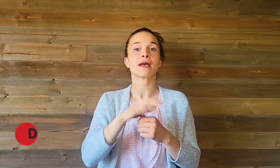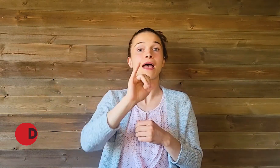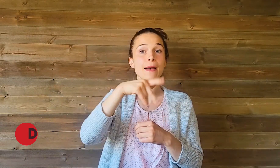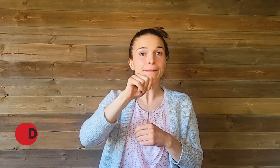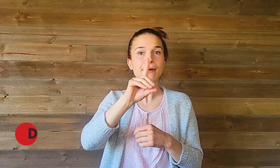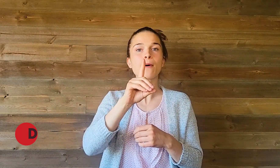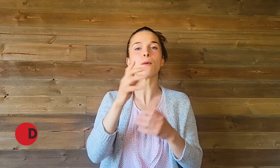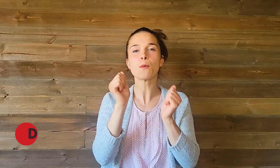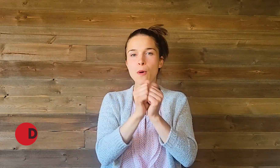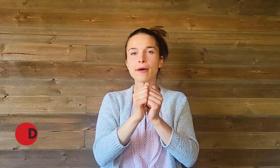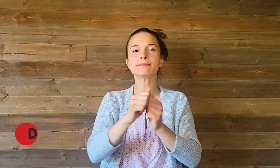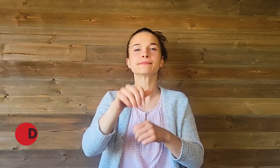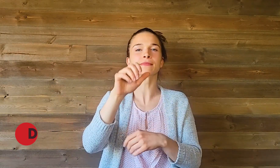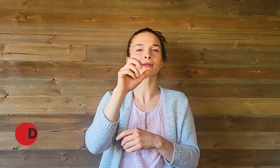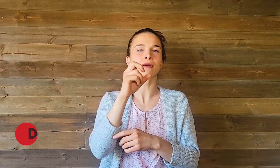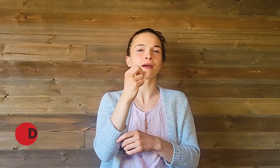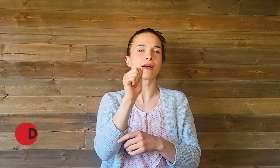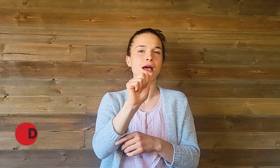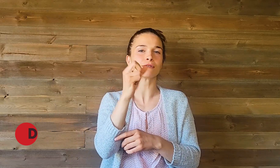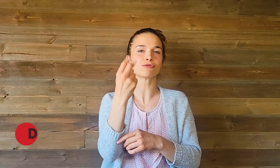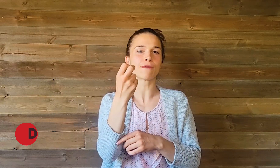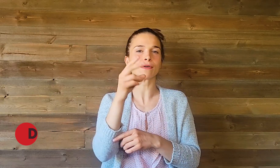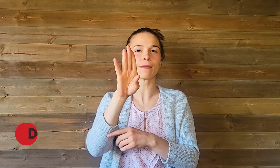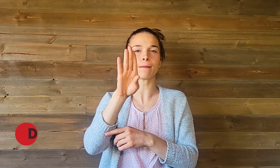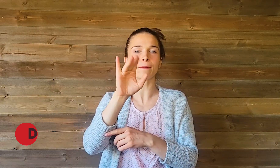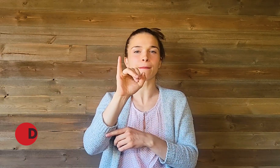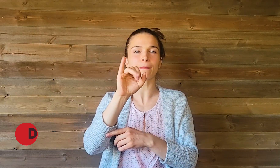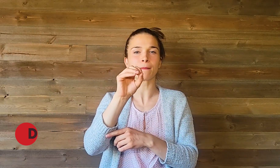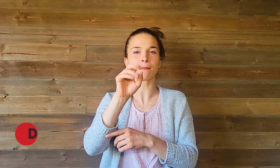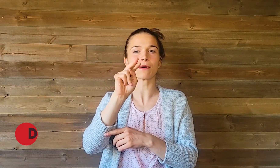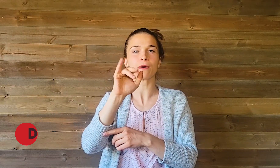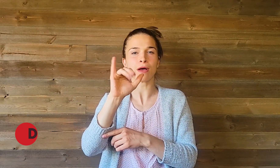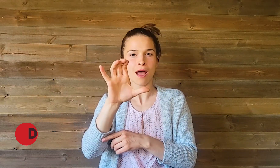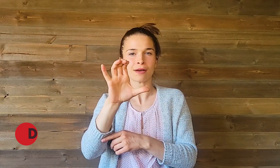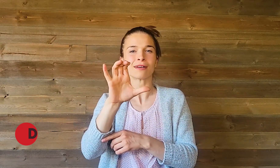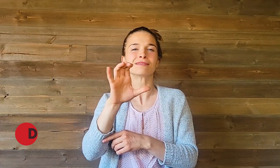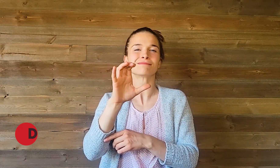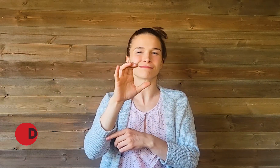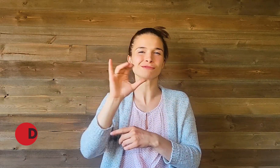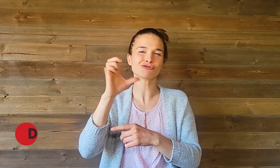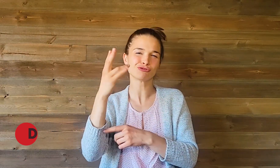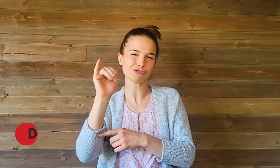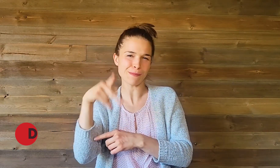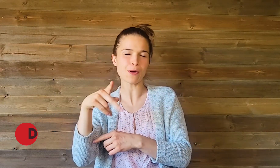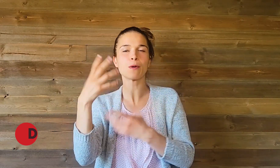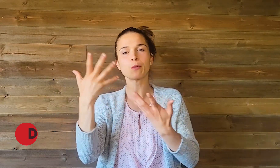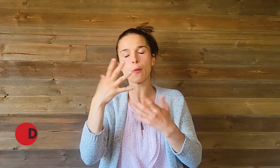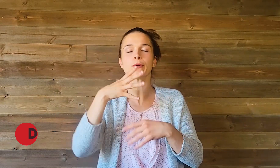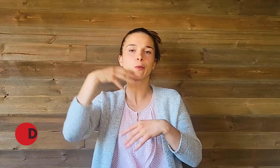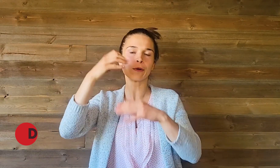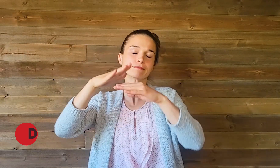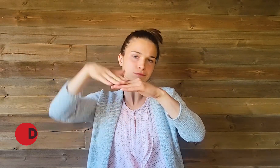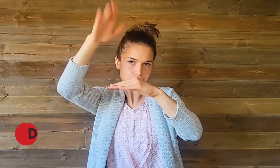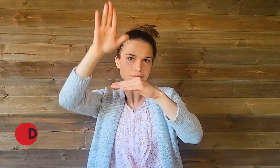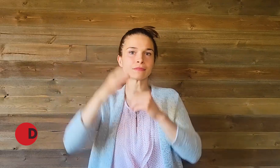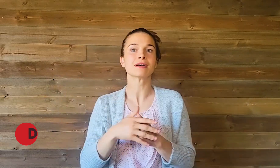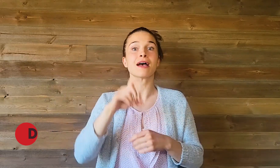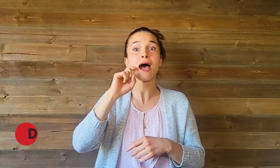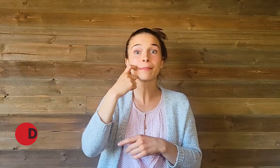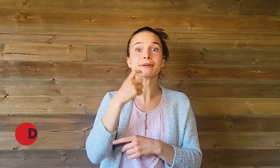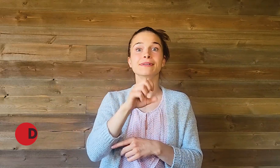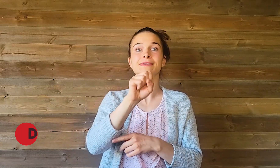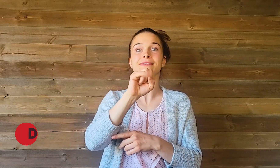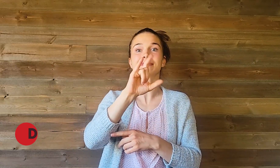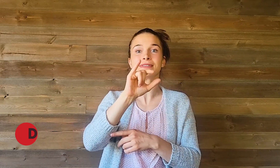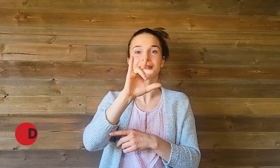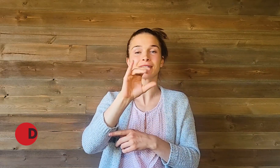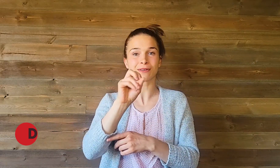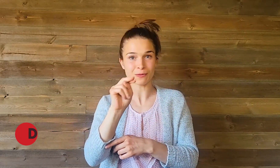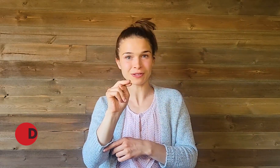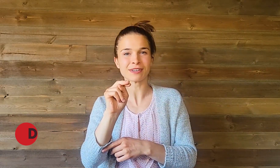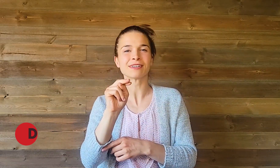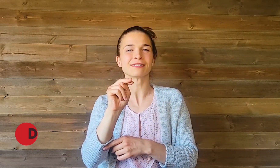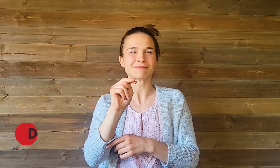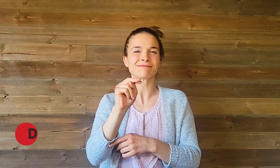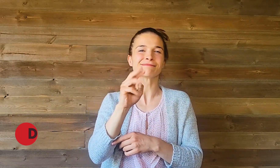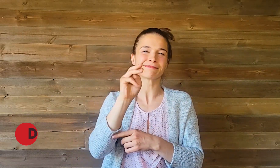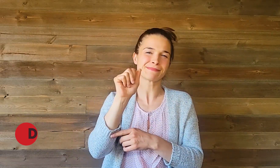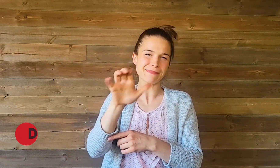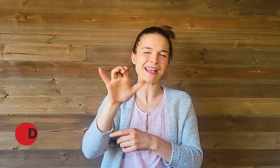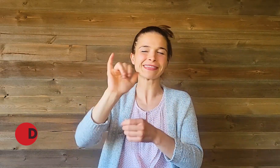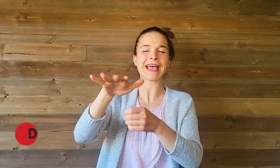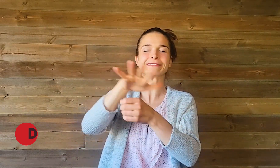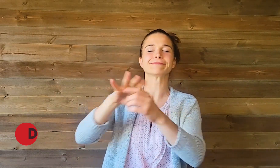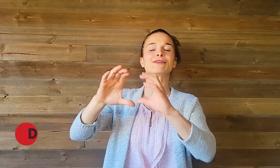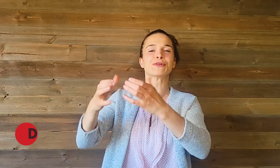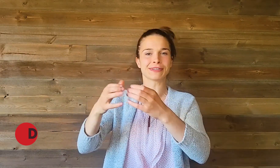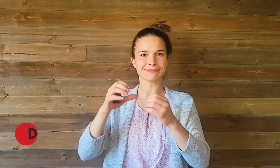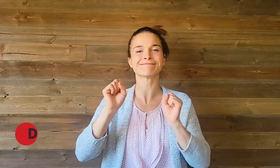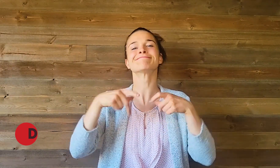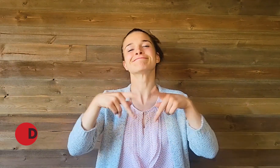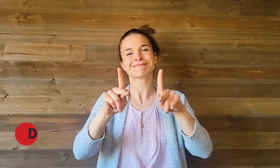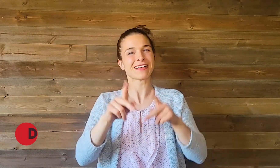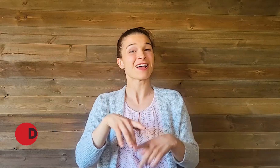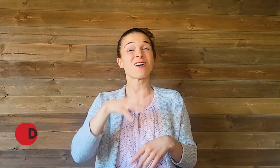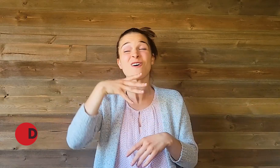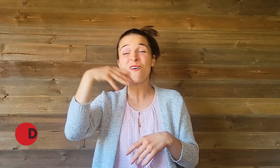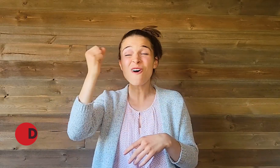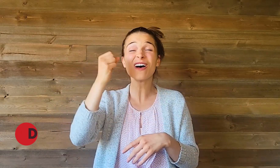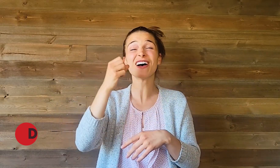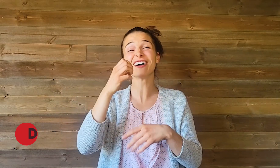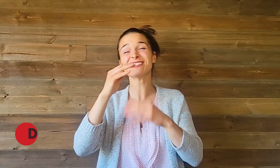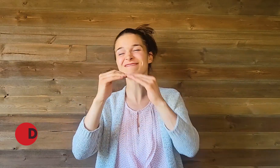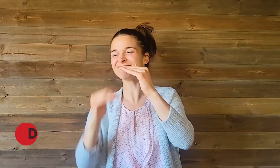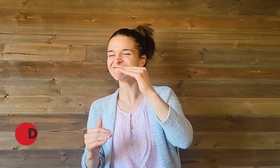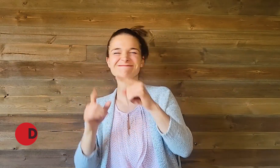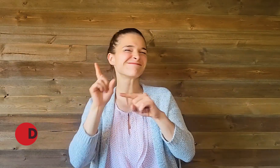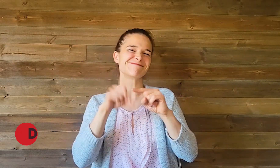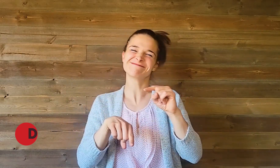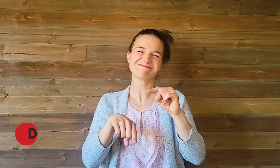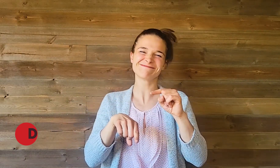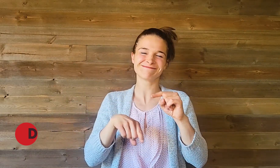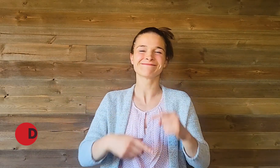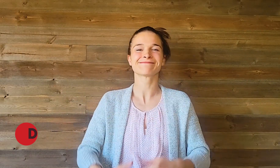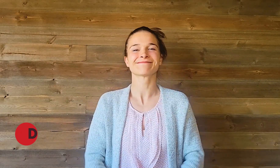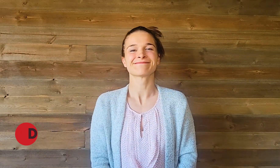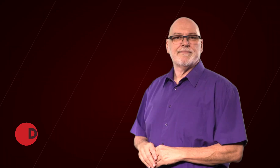iPad models with the A12 Bionic chip and later, and Apple silicon Macs.